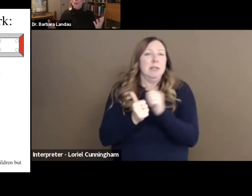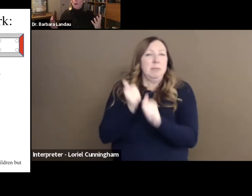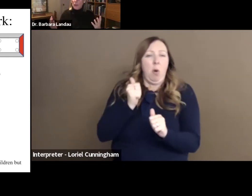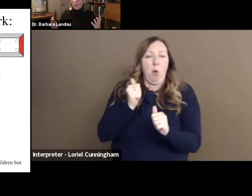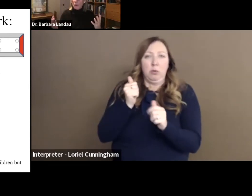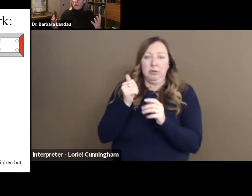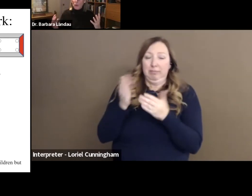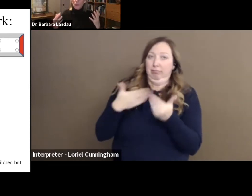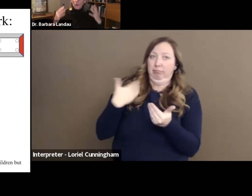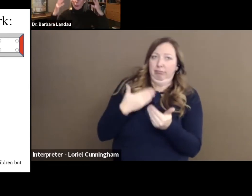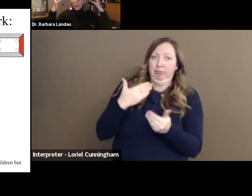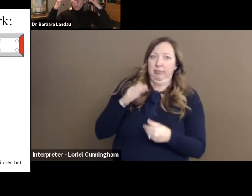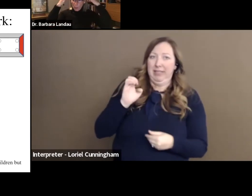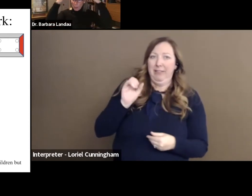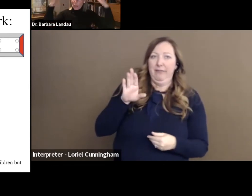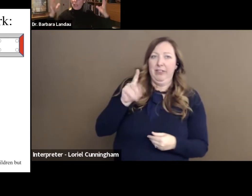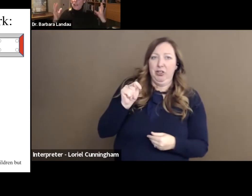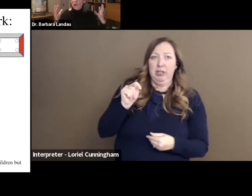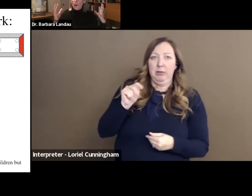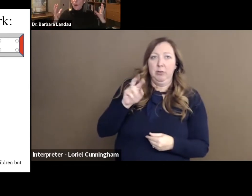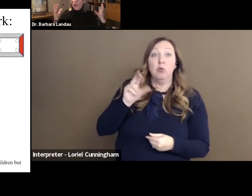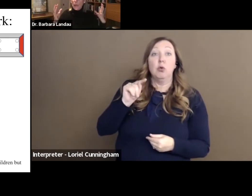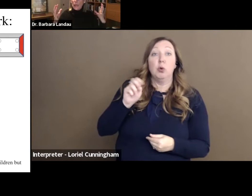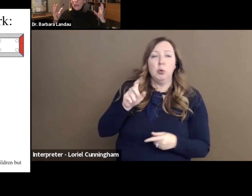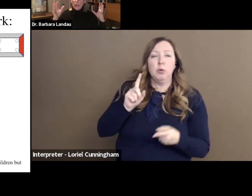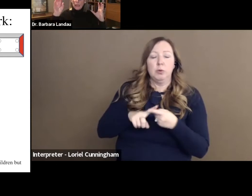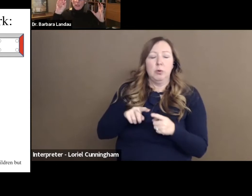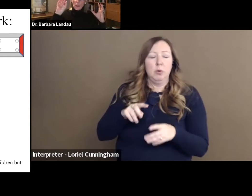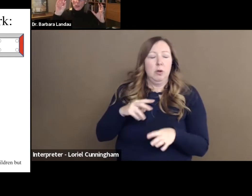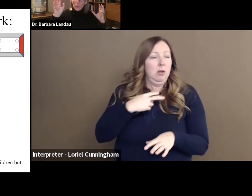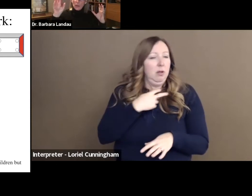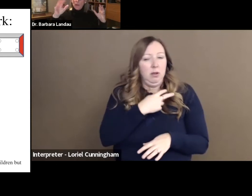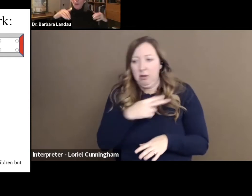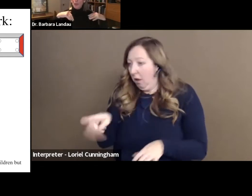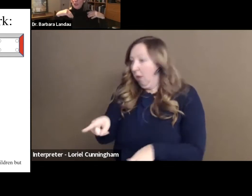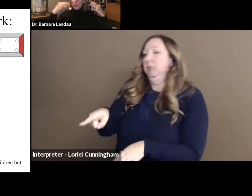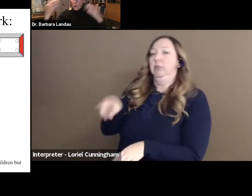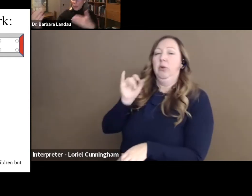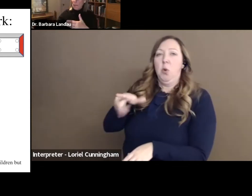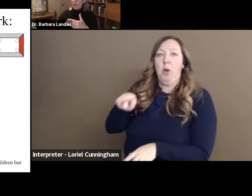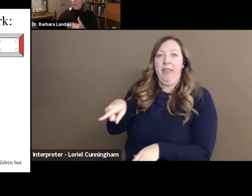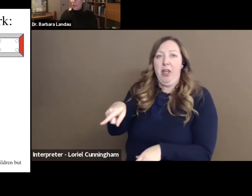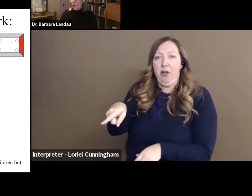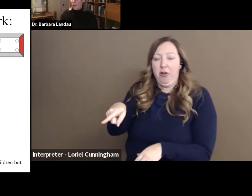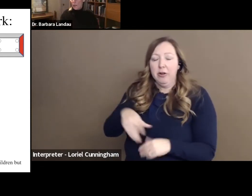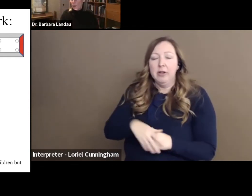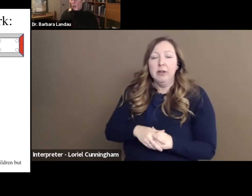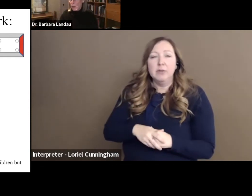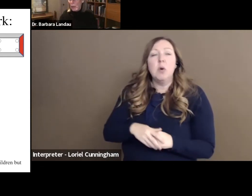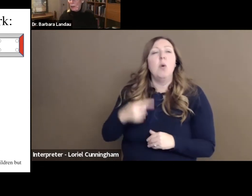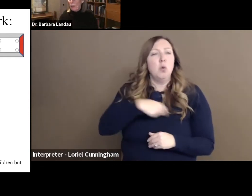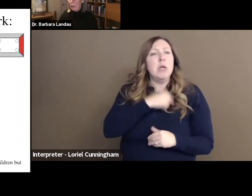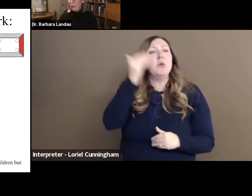efficient route if you really had a representation of the whole thing and had just a bit of information were